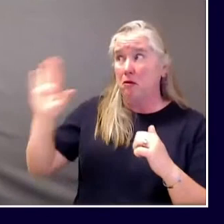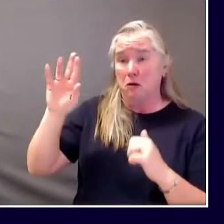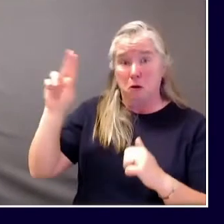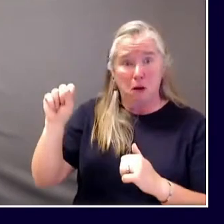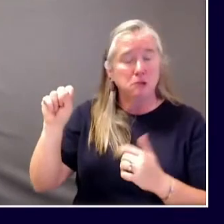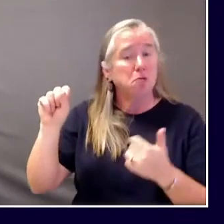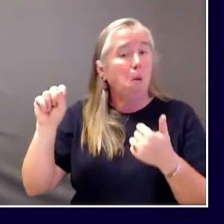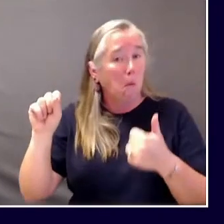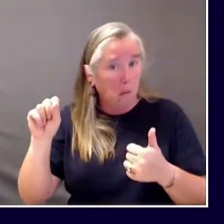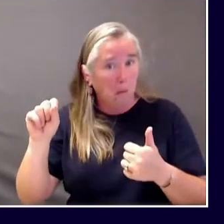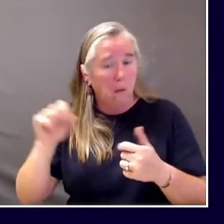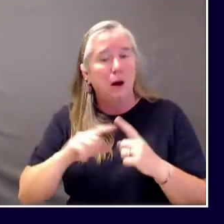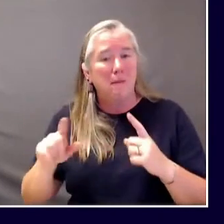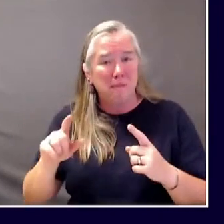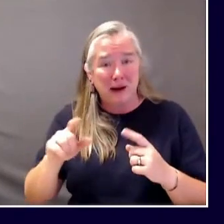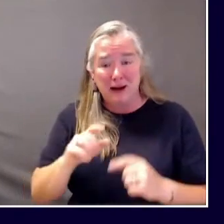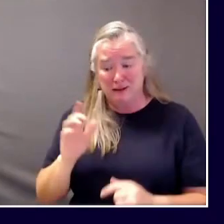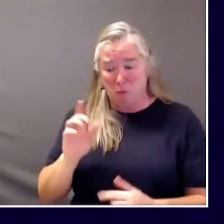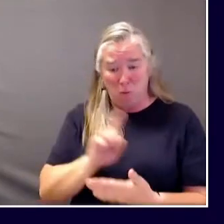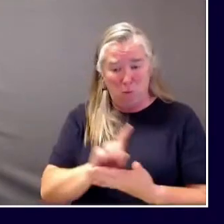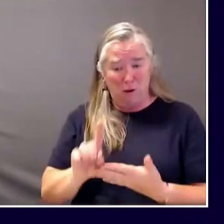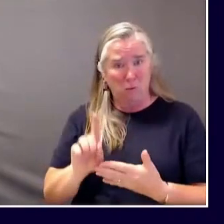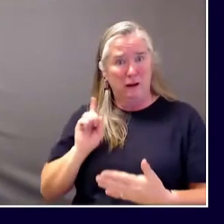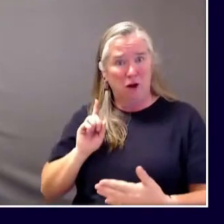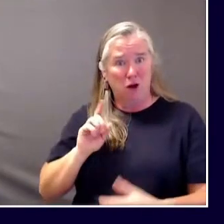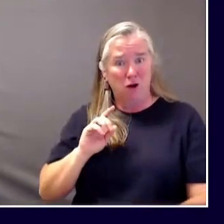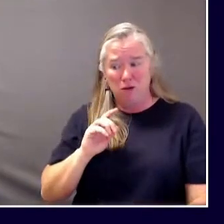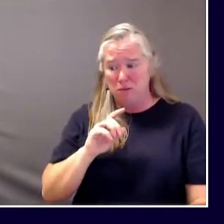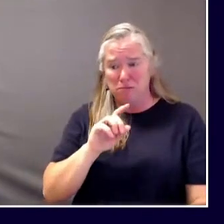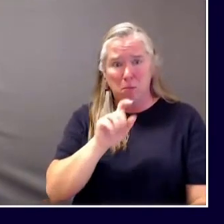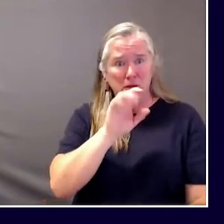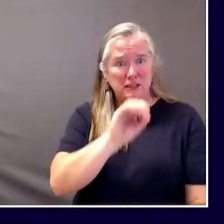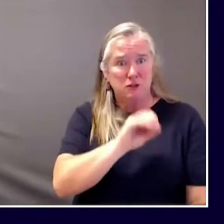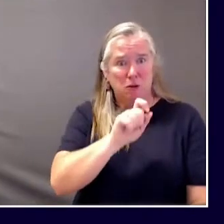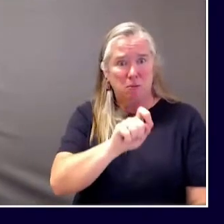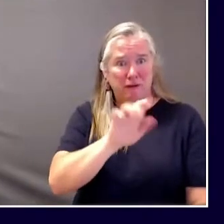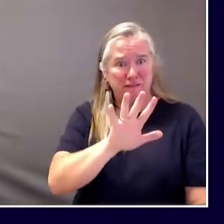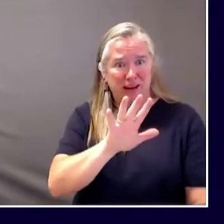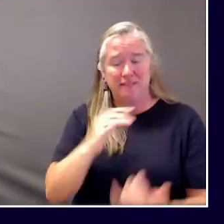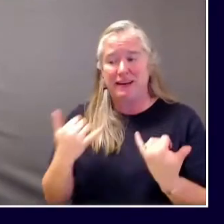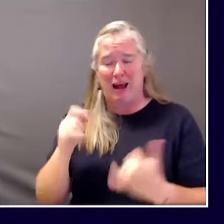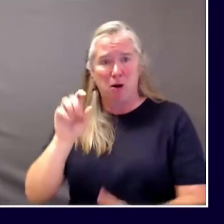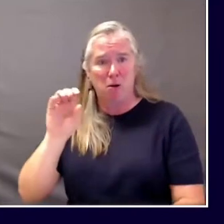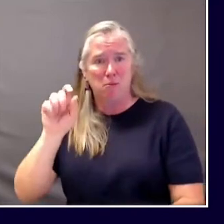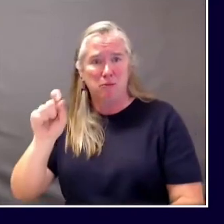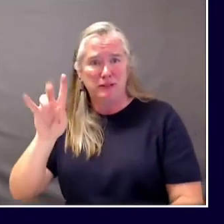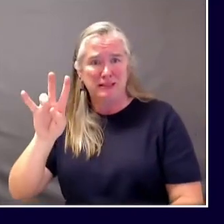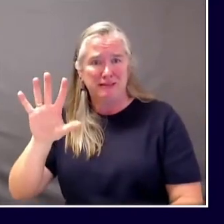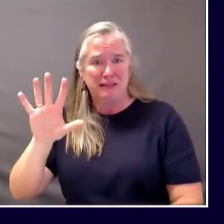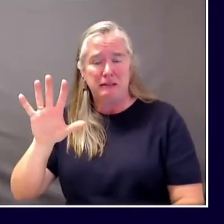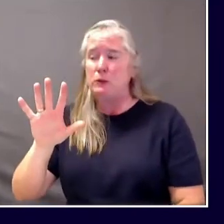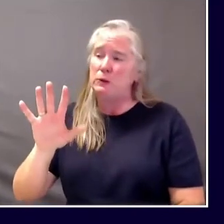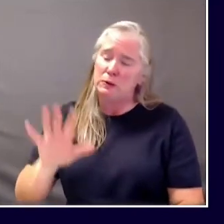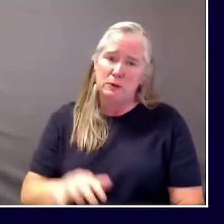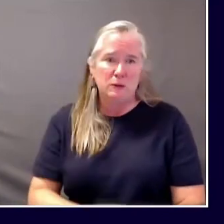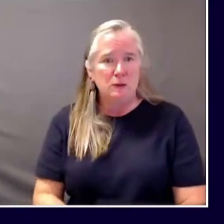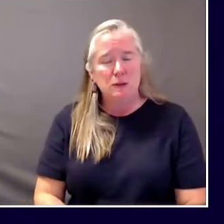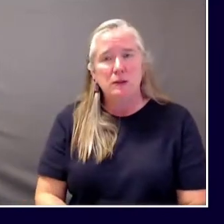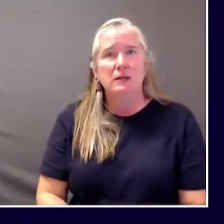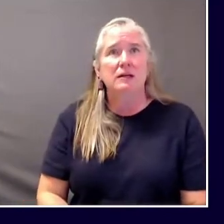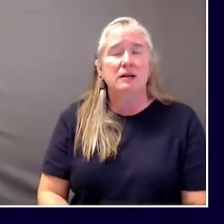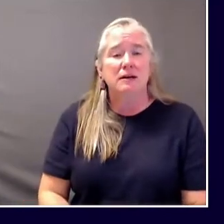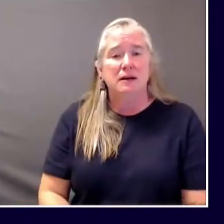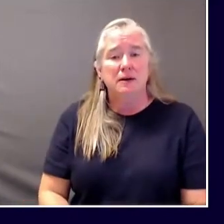point five percent a week ago